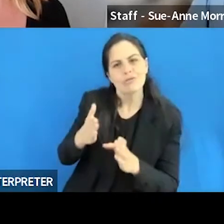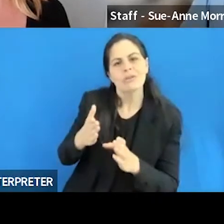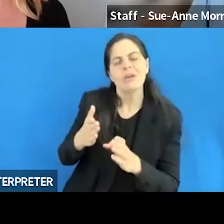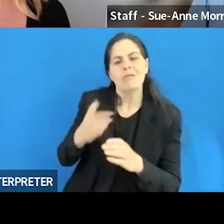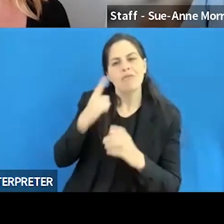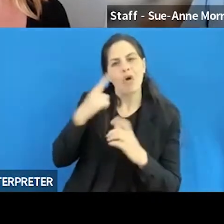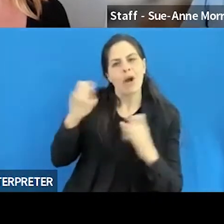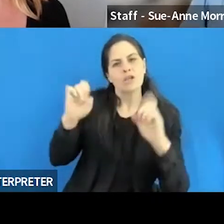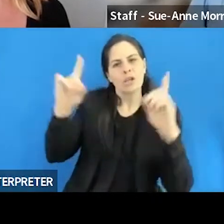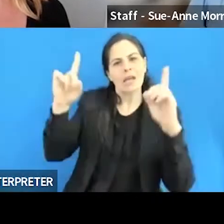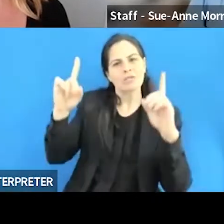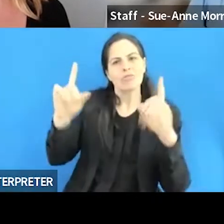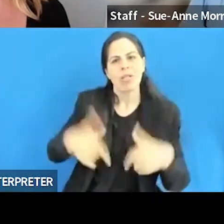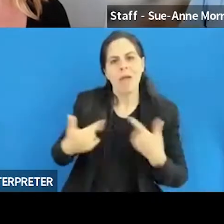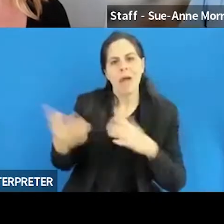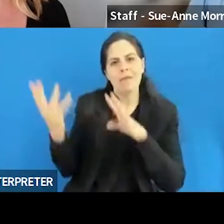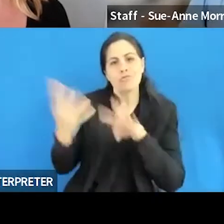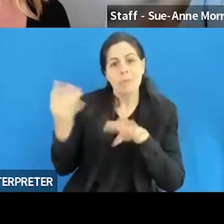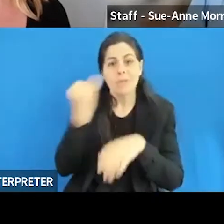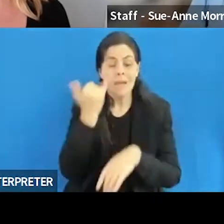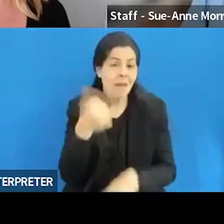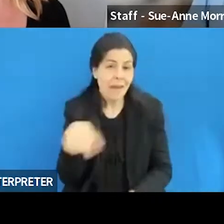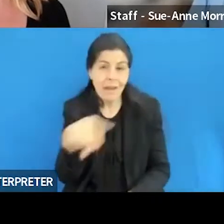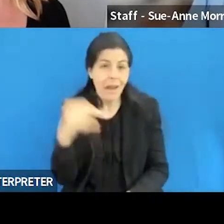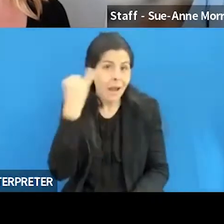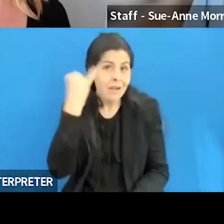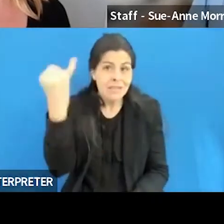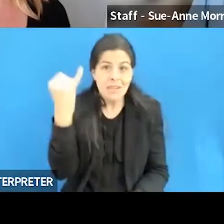If you have ideas for topics you want to see or hear us cover,